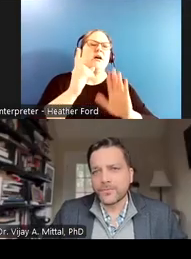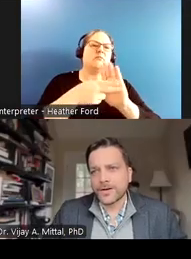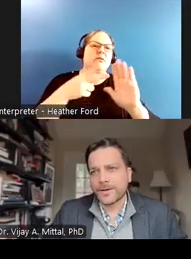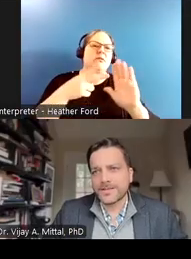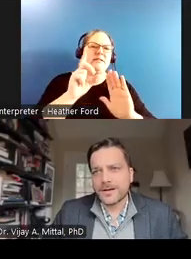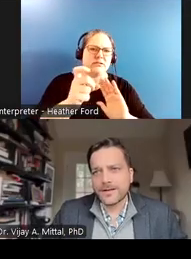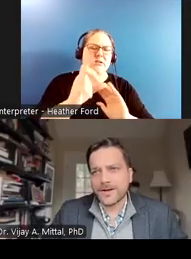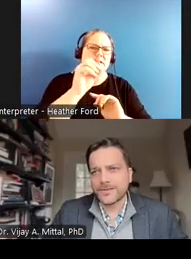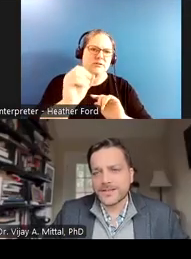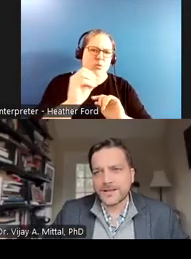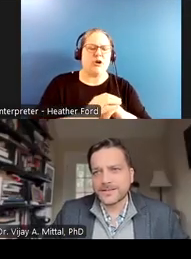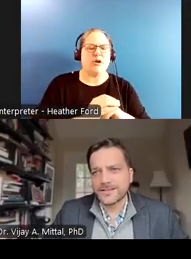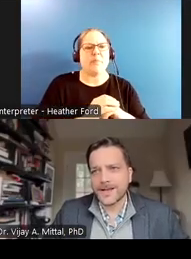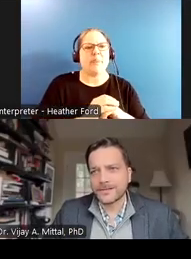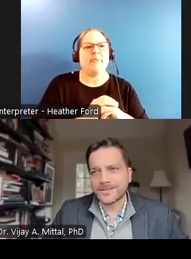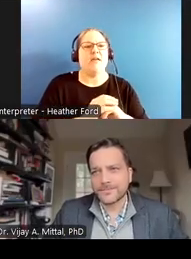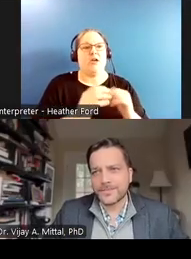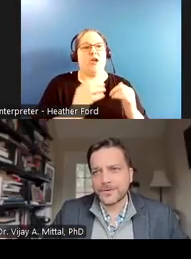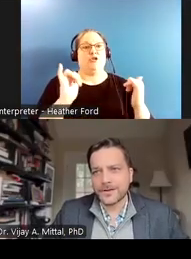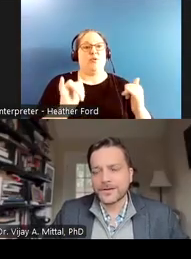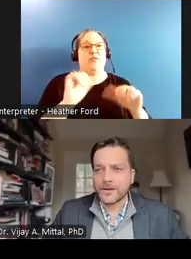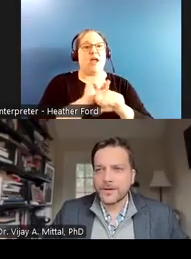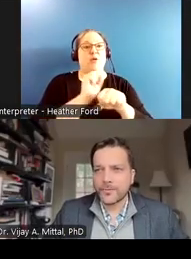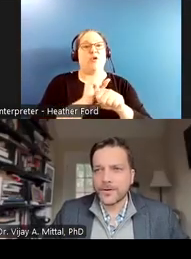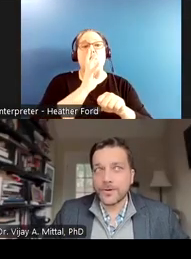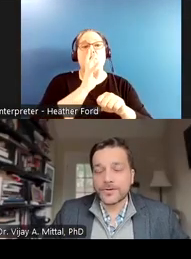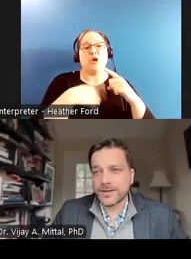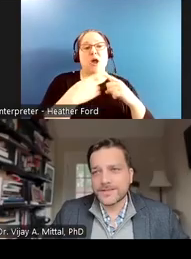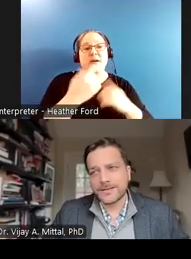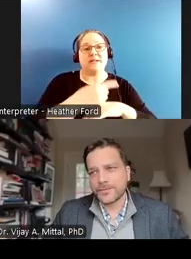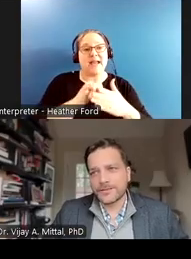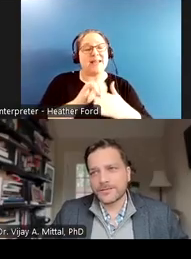the work I'm going to be talking about today is in this adolescent period where we're contending with